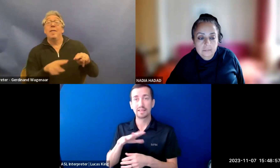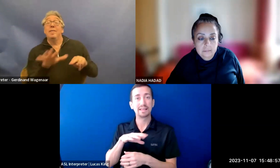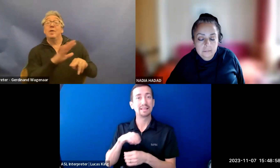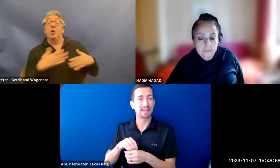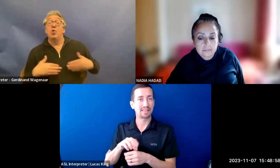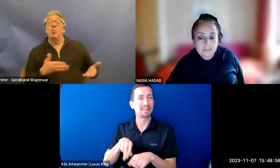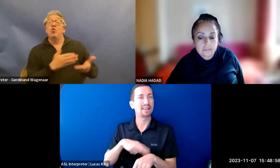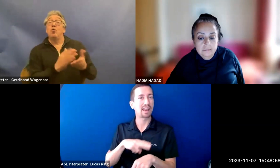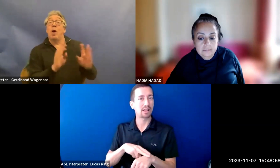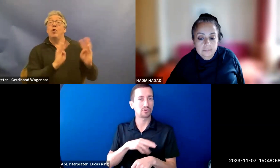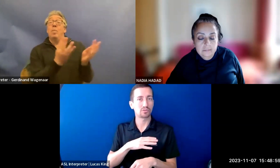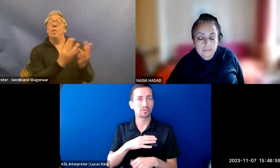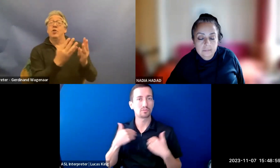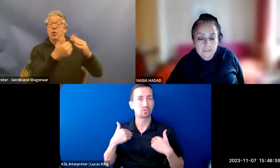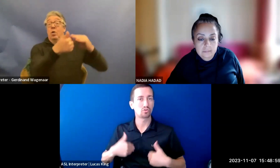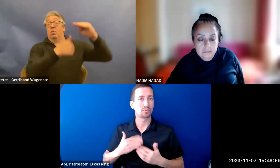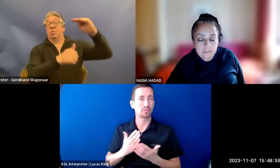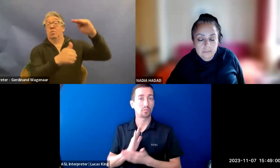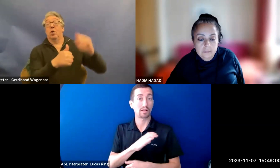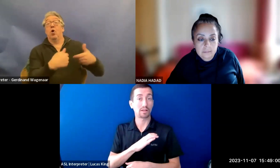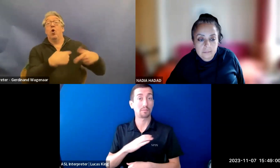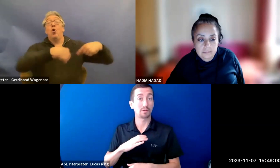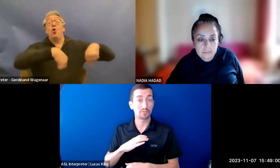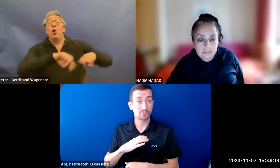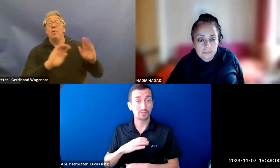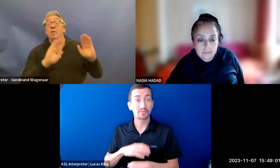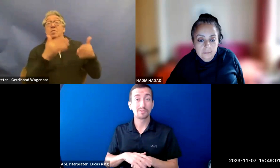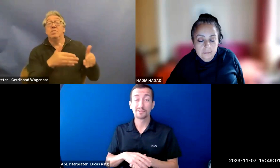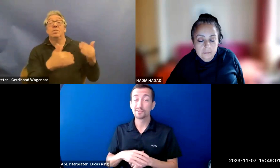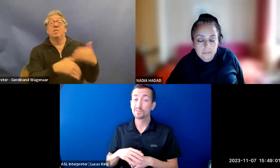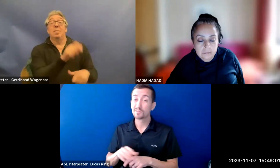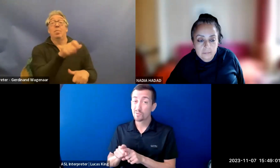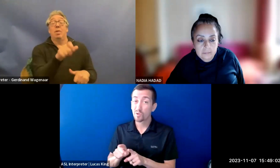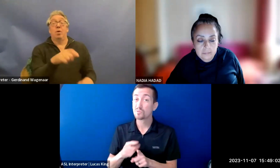We welcome very much as well the support that FAMOD is receiving